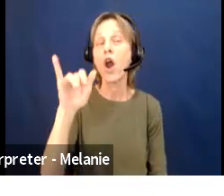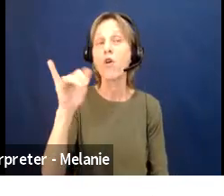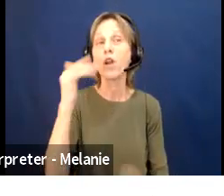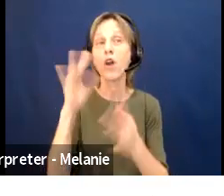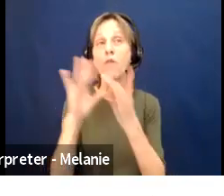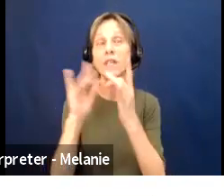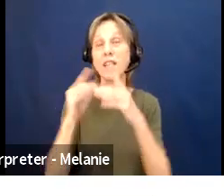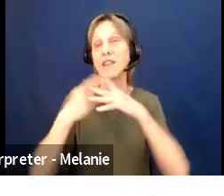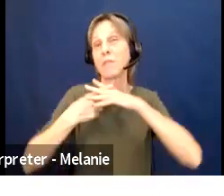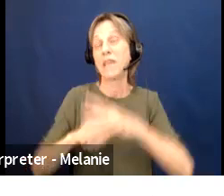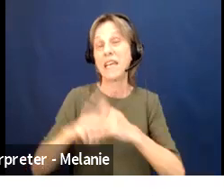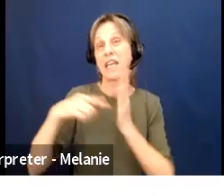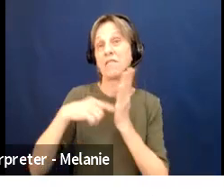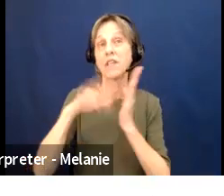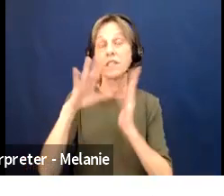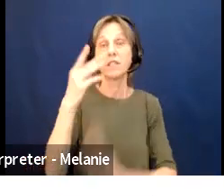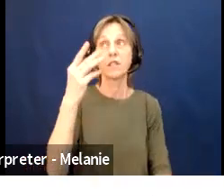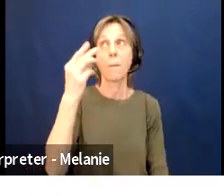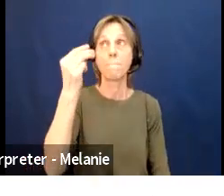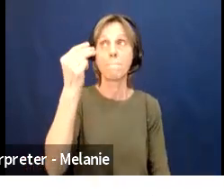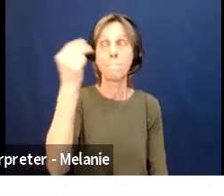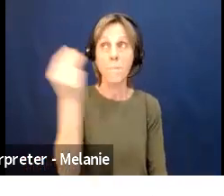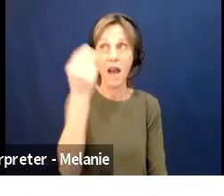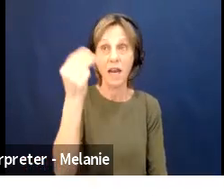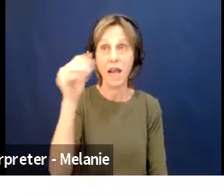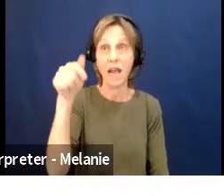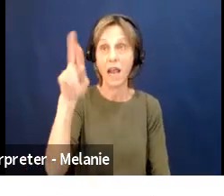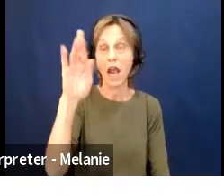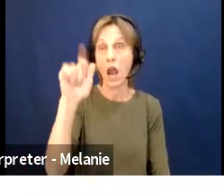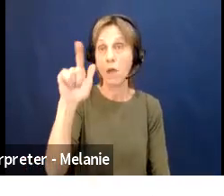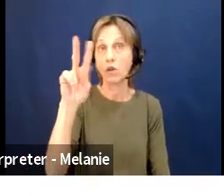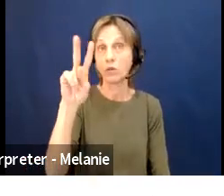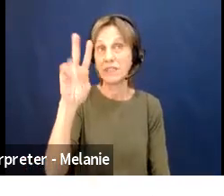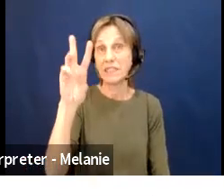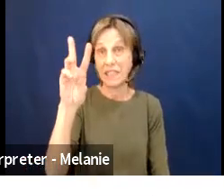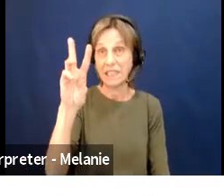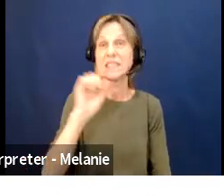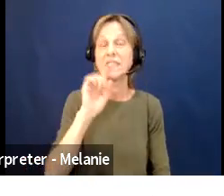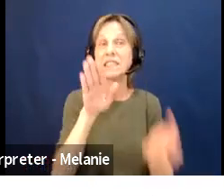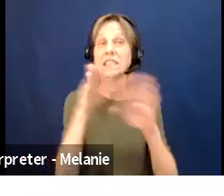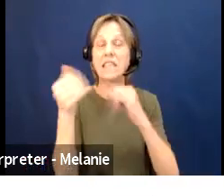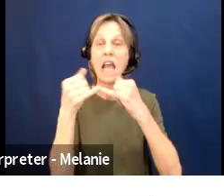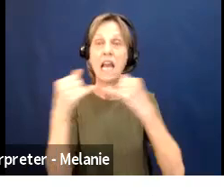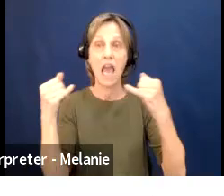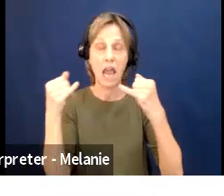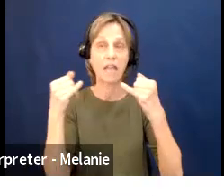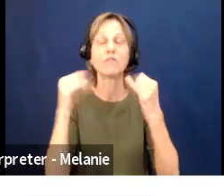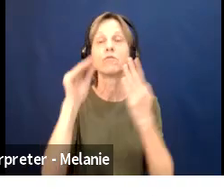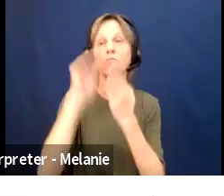Monday August Monday April 26th is the deadline to apply for the SBA loans